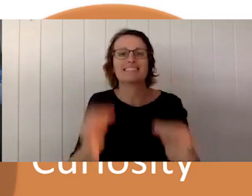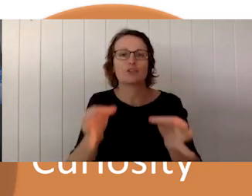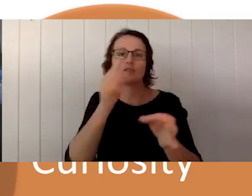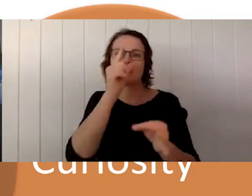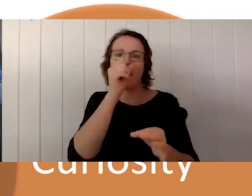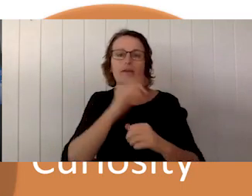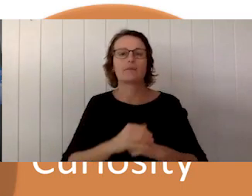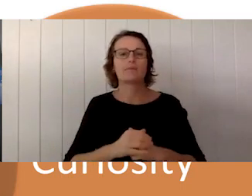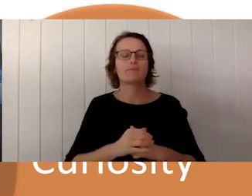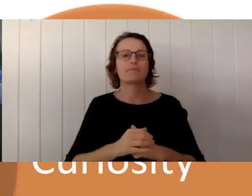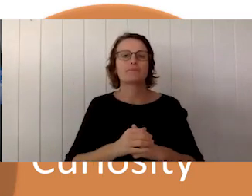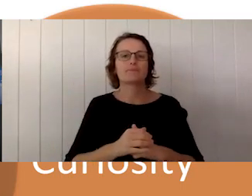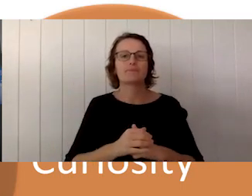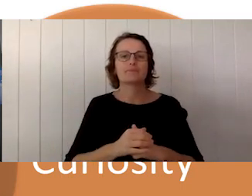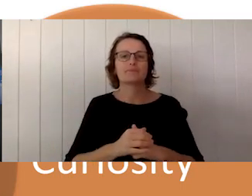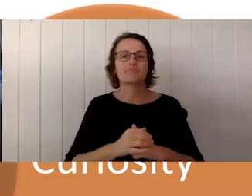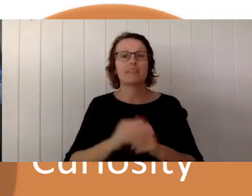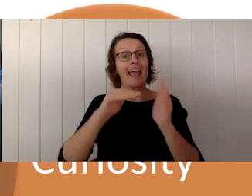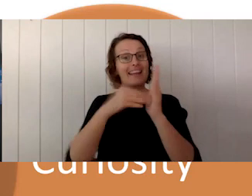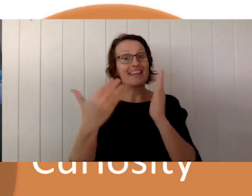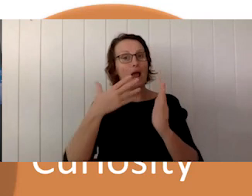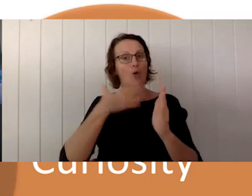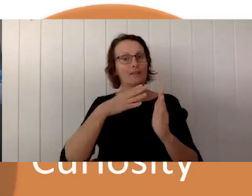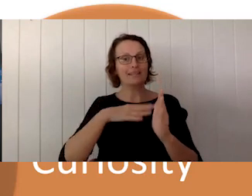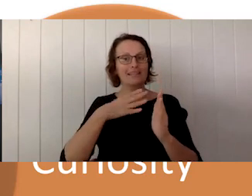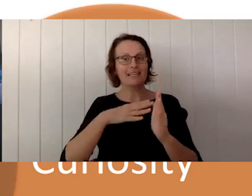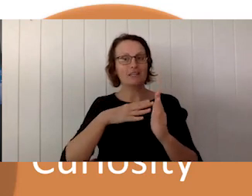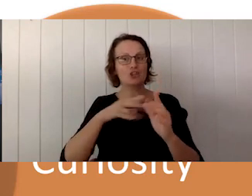than ever, is constructive challenge. We need to be open to